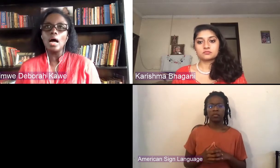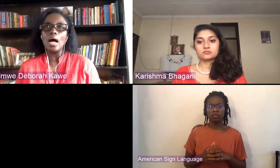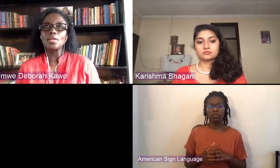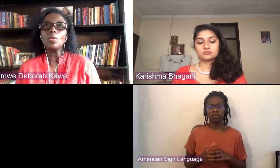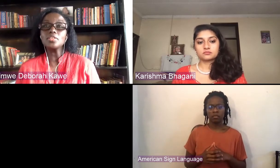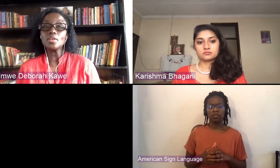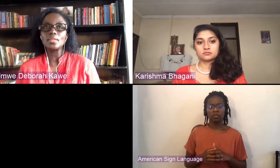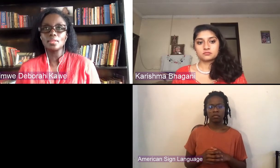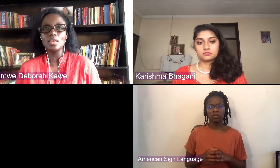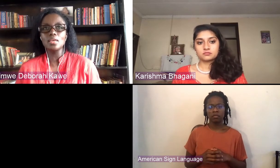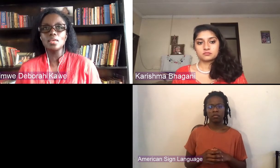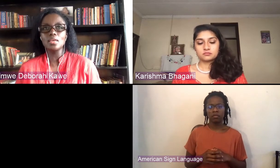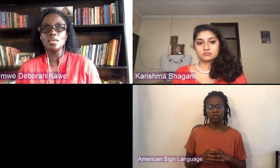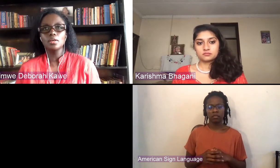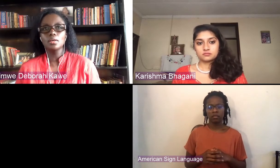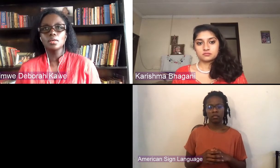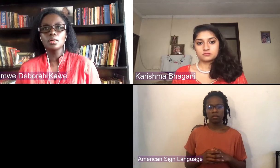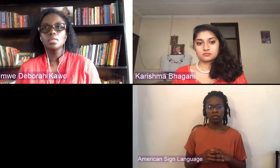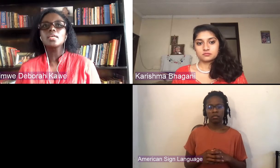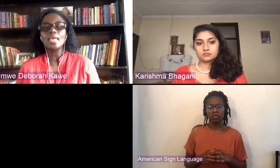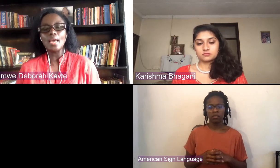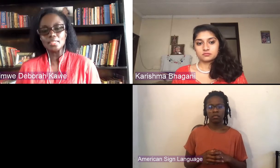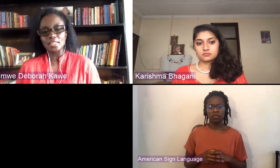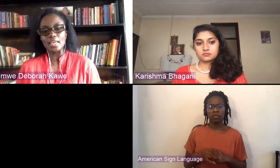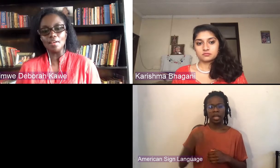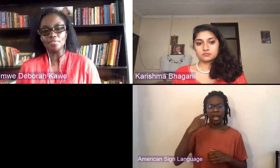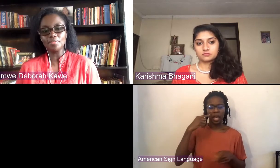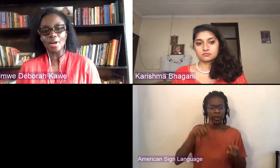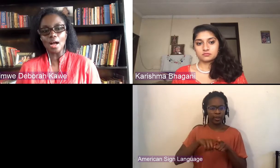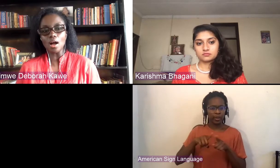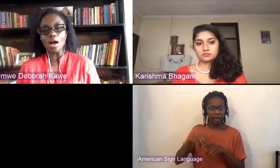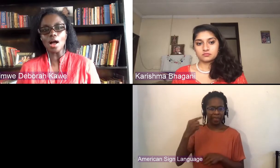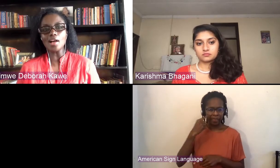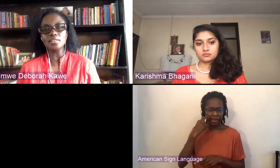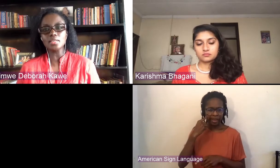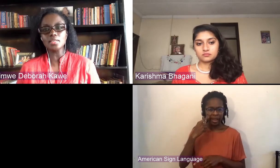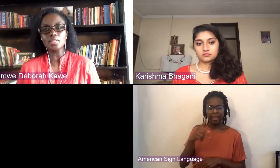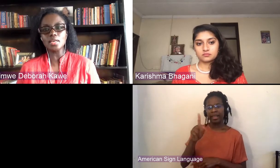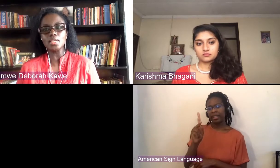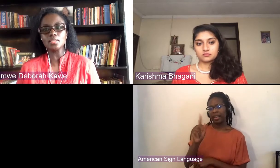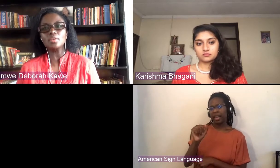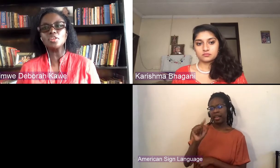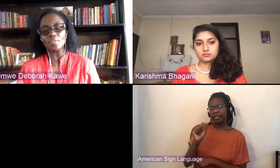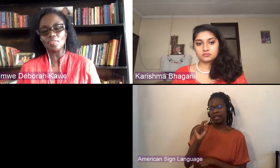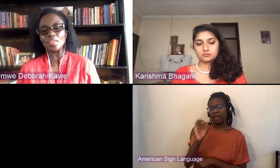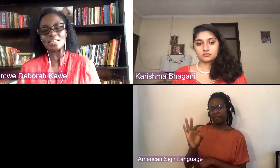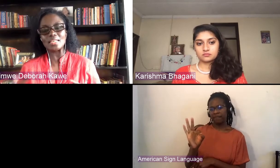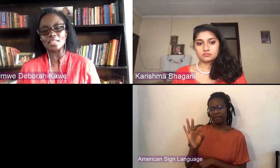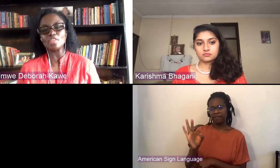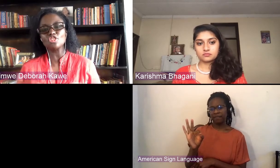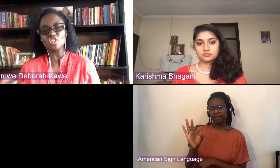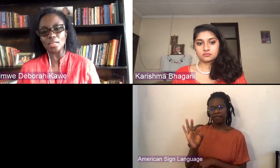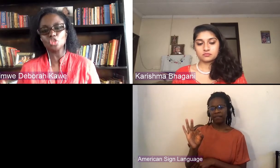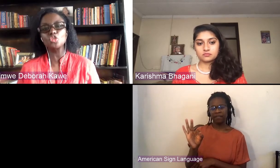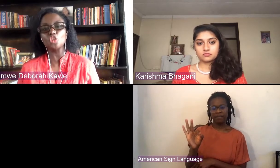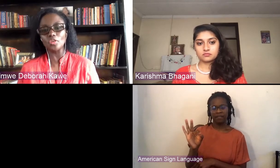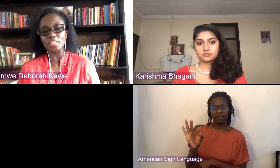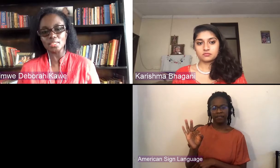and also I think KITF hasn't you know theater doesn't attract huge audiences,